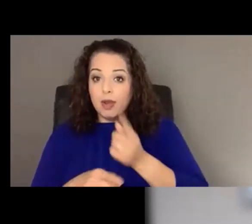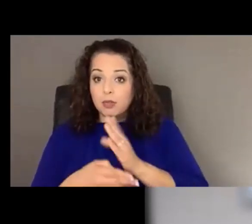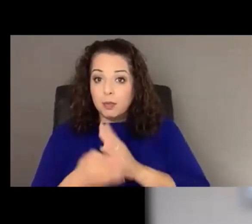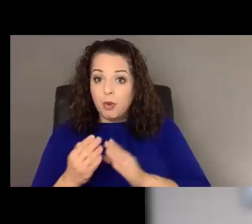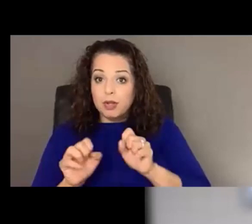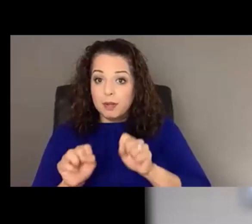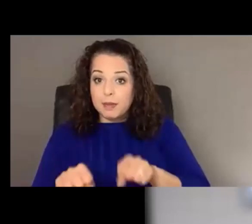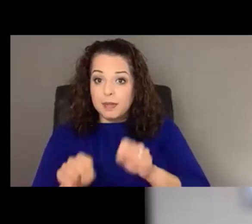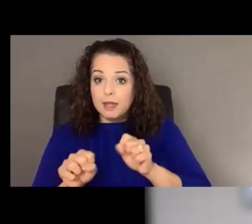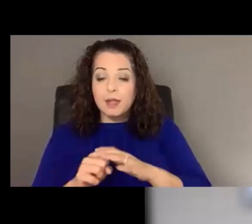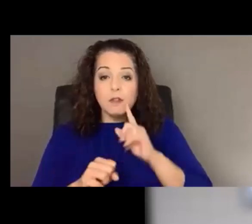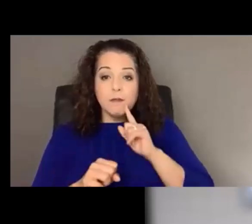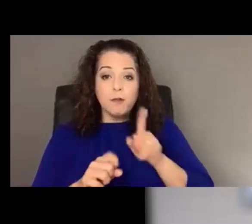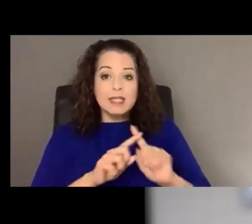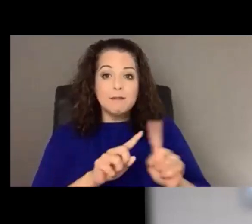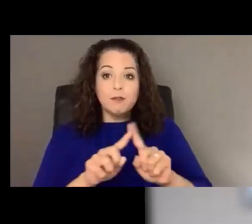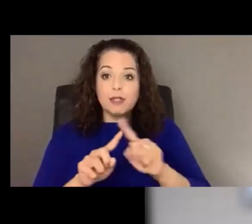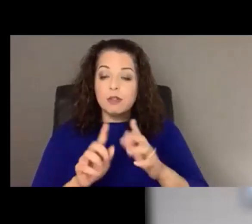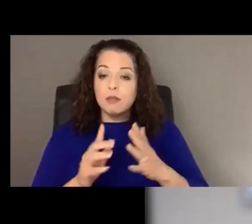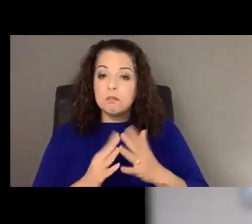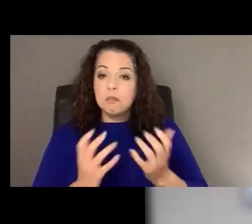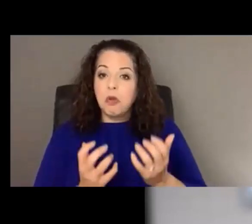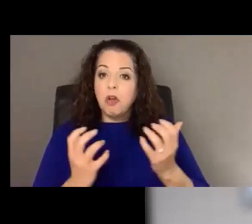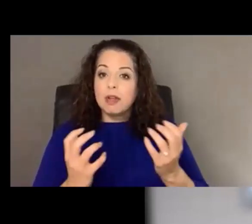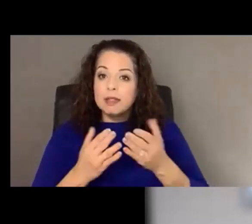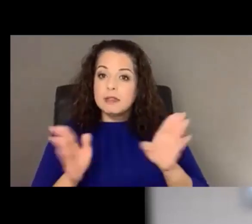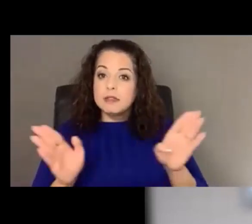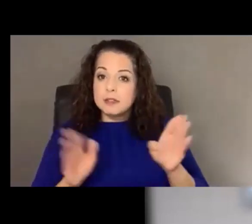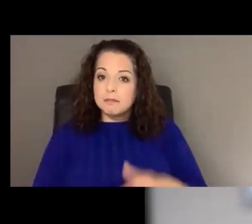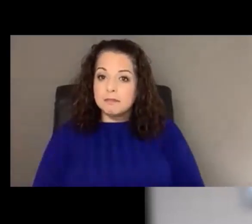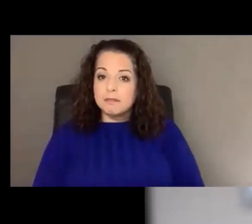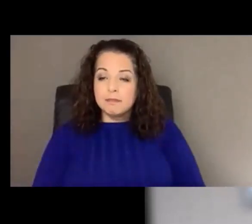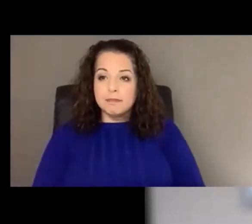of different audiences. That makes sense too.